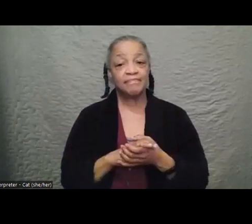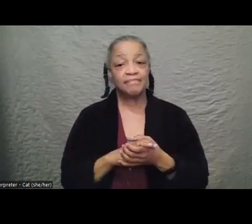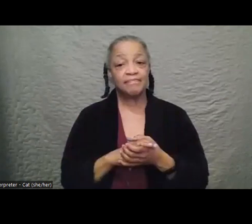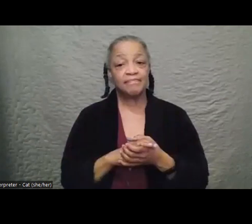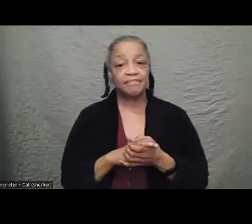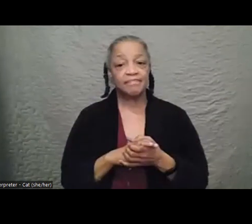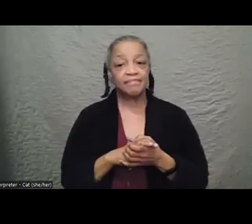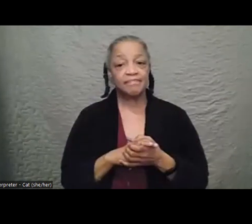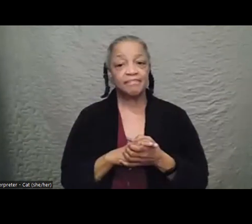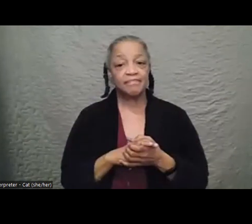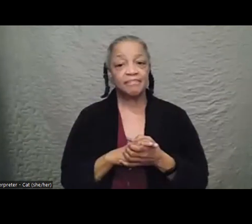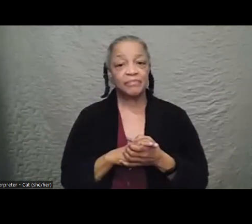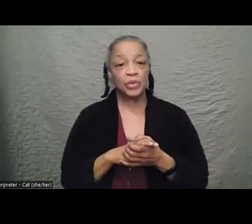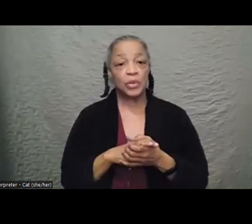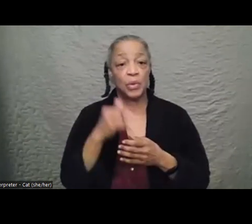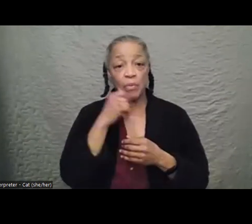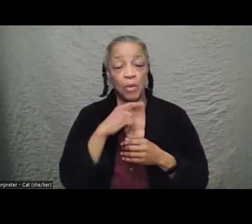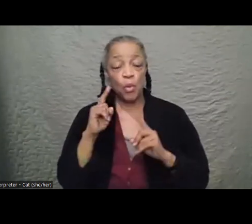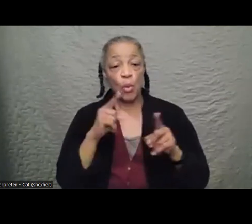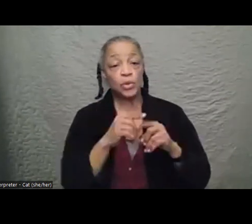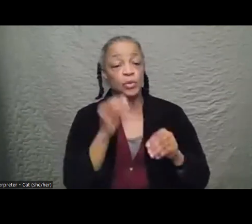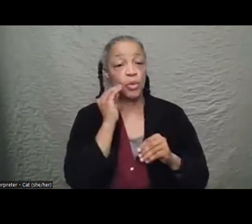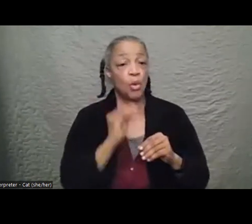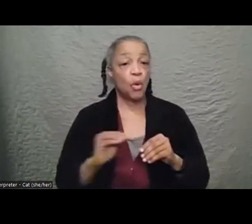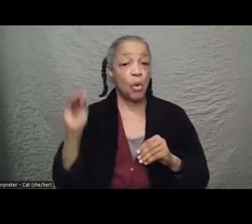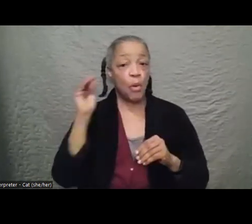She went to a home after she was hospitalized.